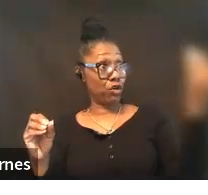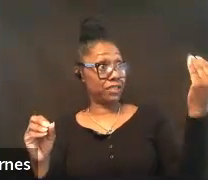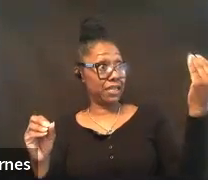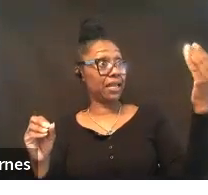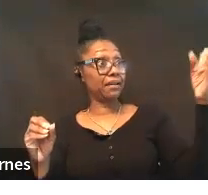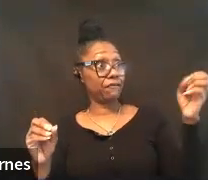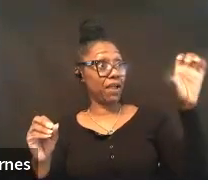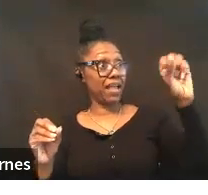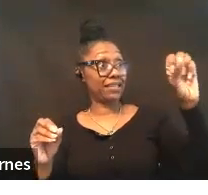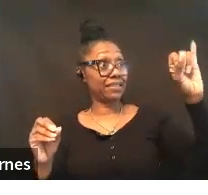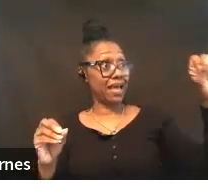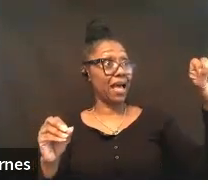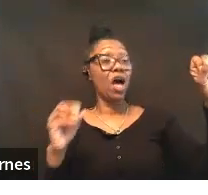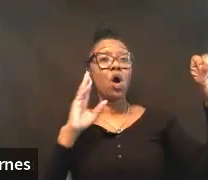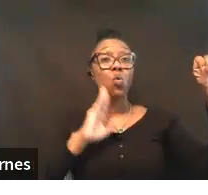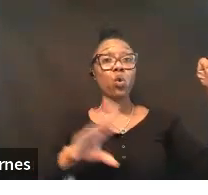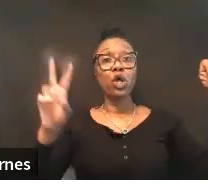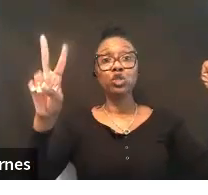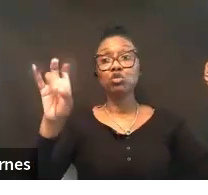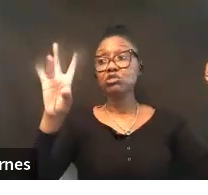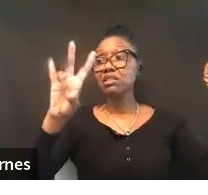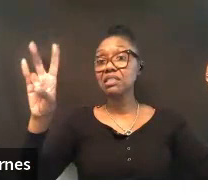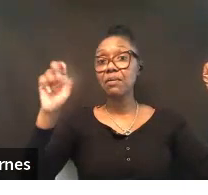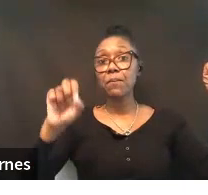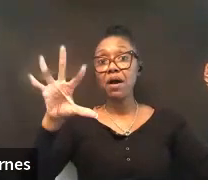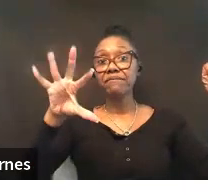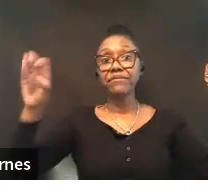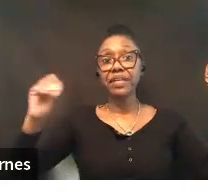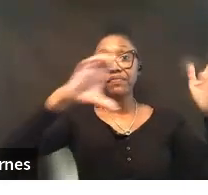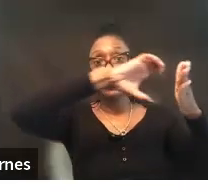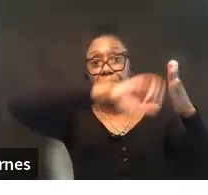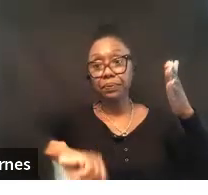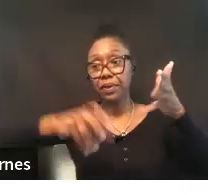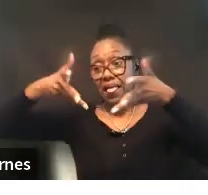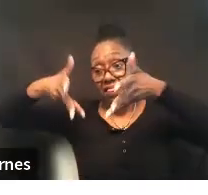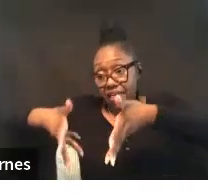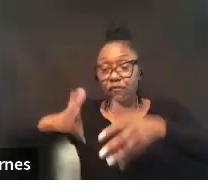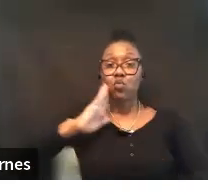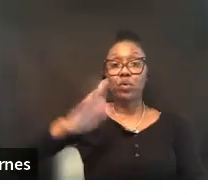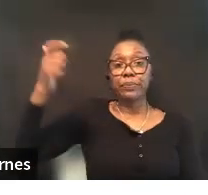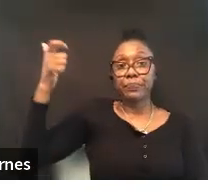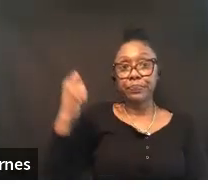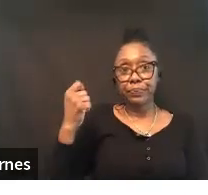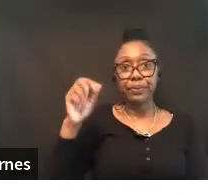For in the justice SSI benefit for that month of $636 and 50 cents.